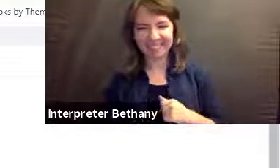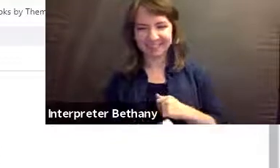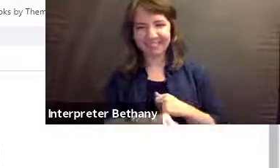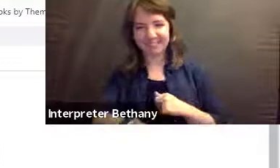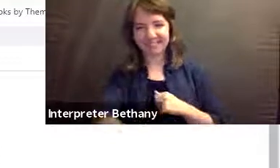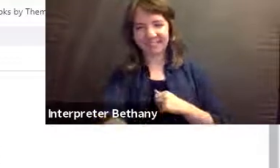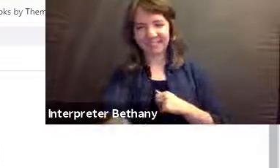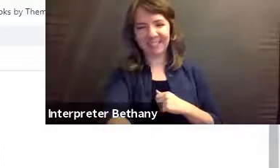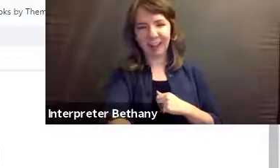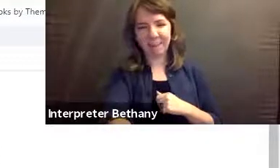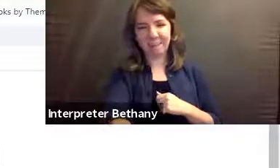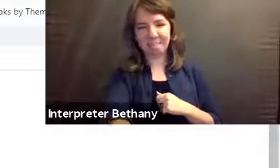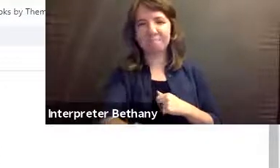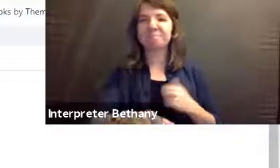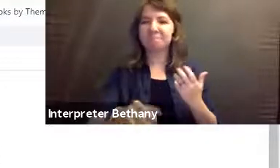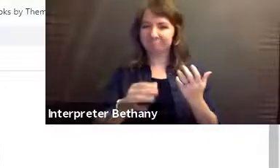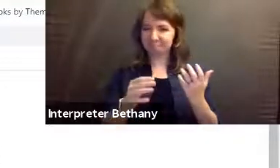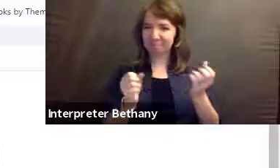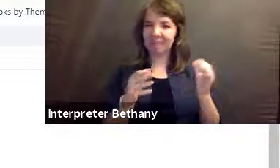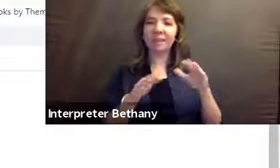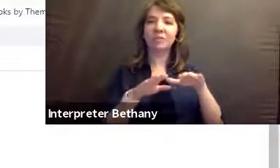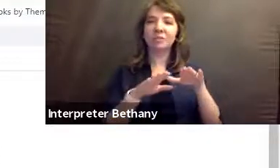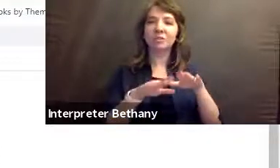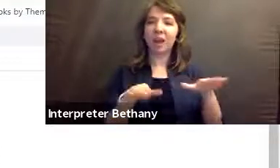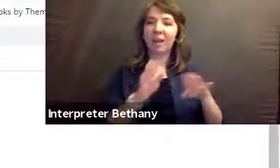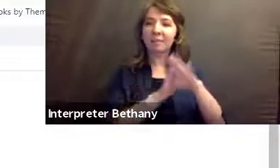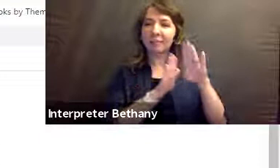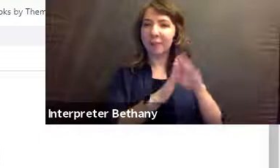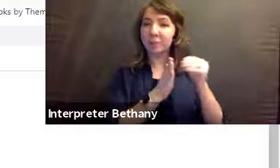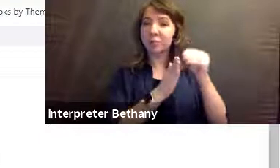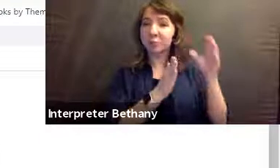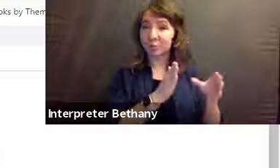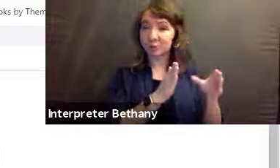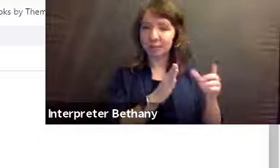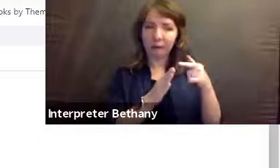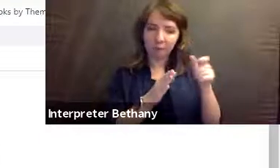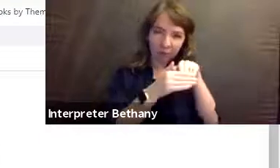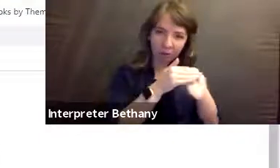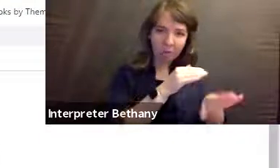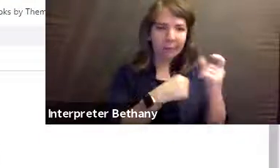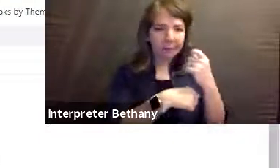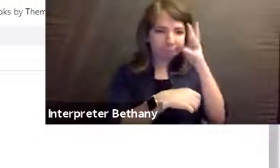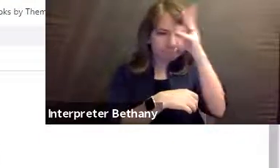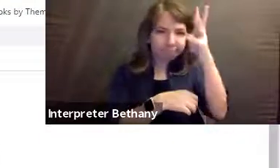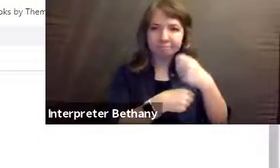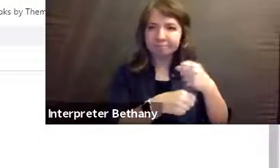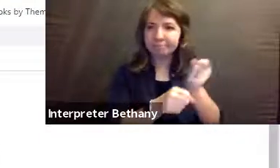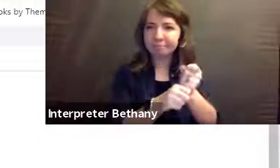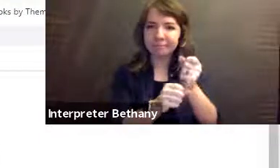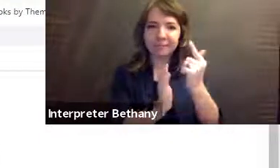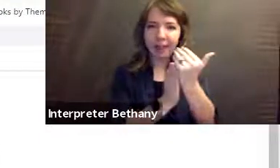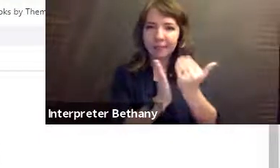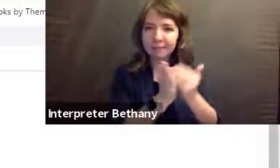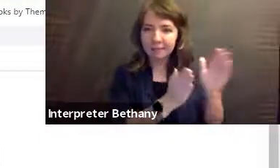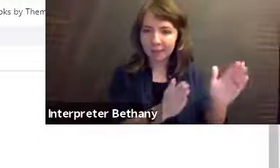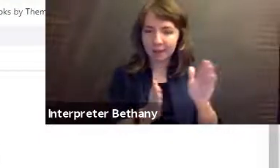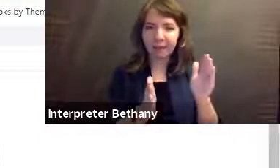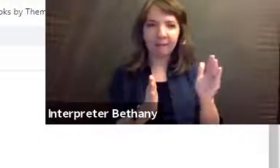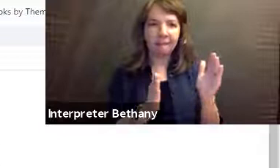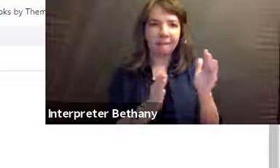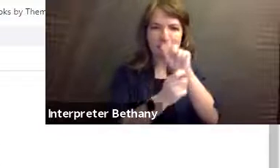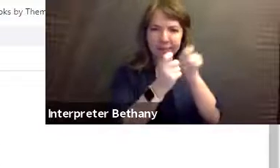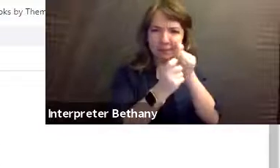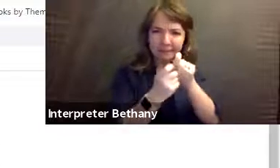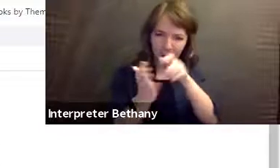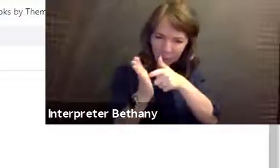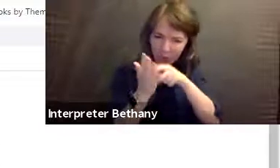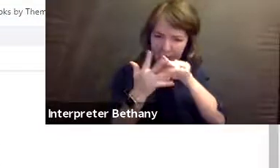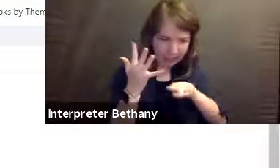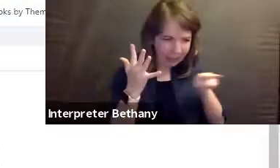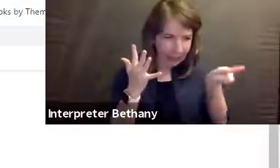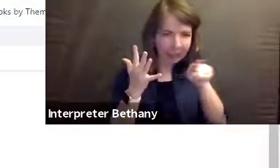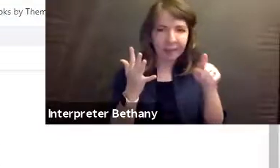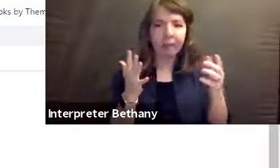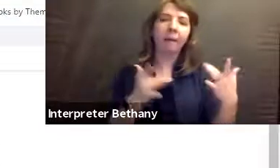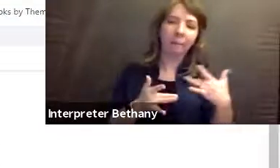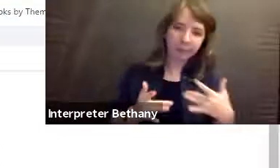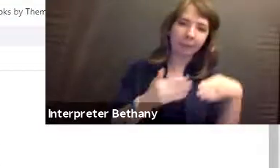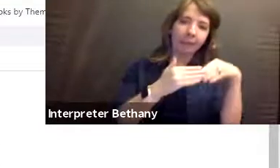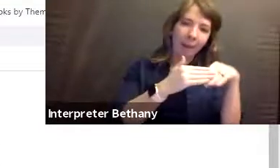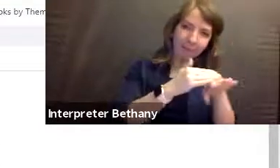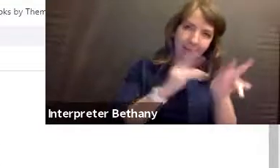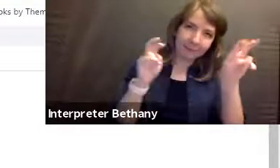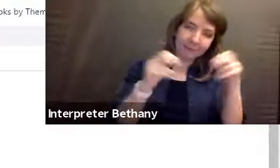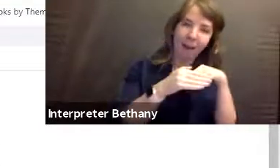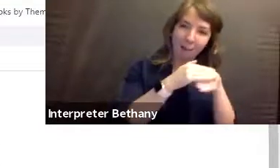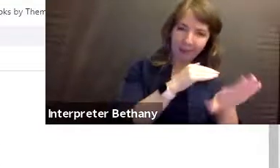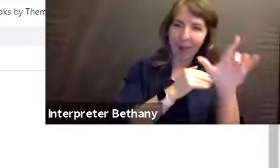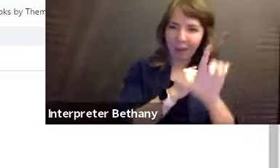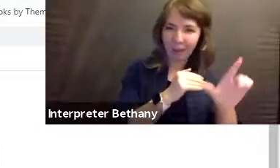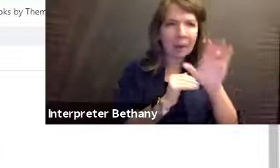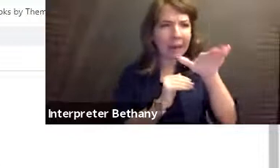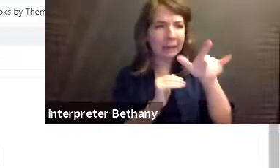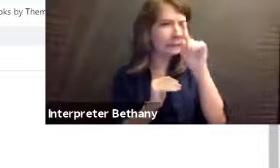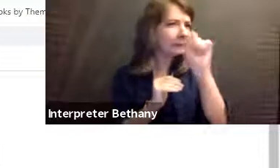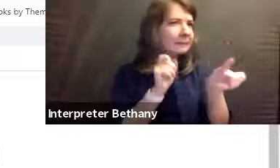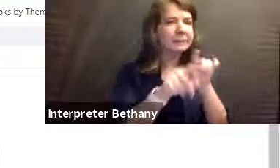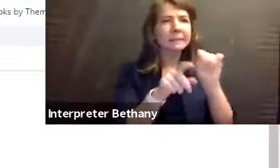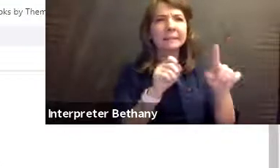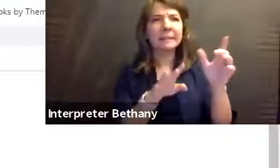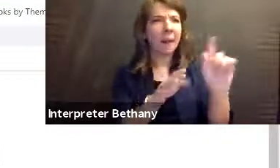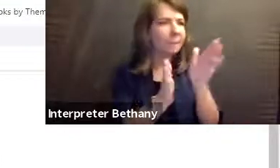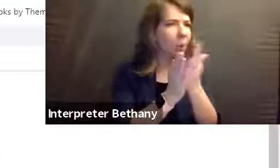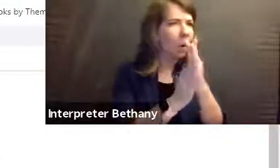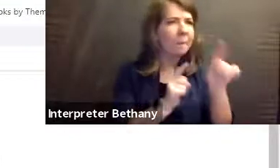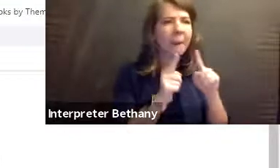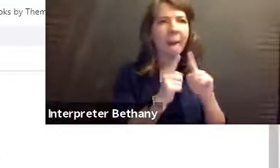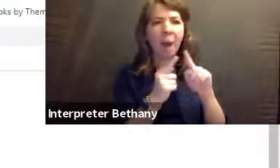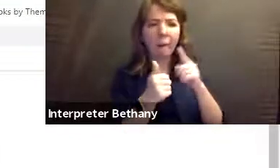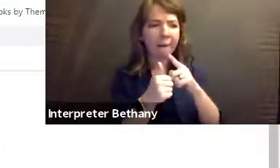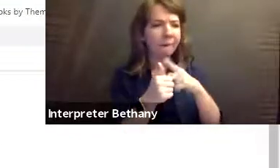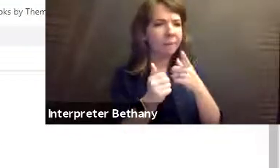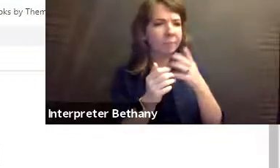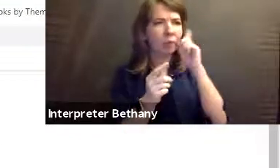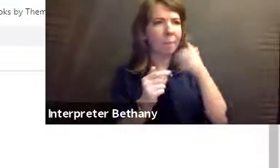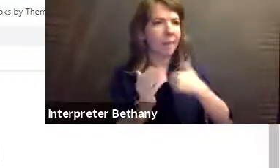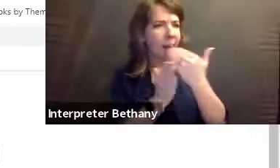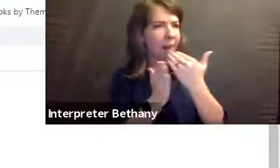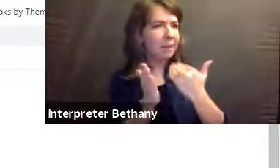Linda Kobashigawa: We have a lot of child development students who come in and they have to create lesson plans and things like that, based on certain criteria and so they come in regular they would come into library regularly asking for, you know, books that would support a lesson plan about or